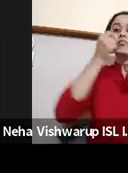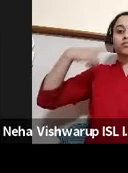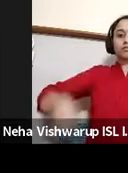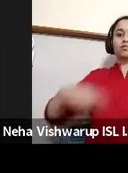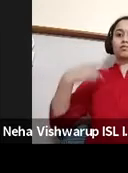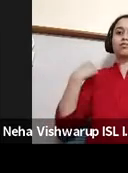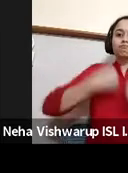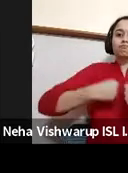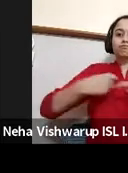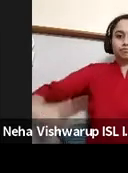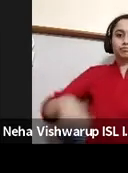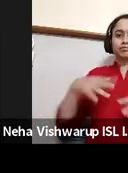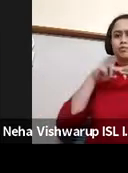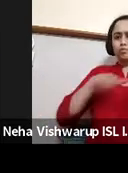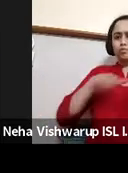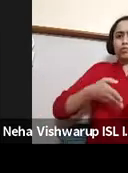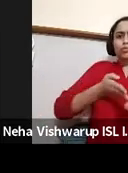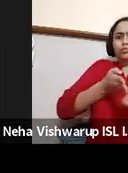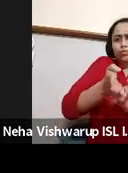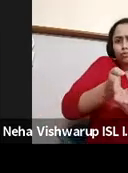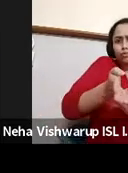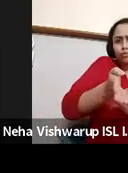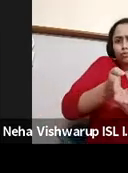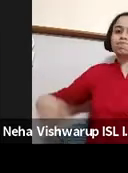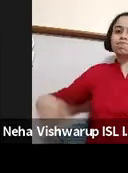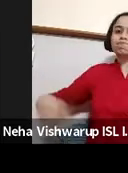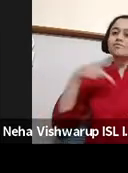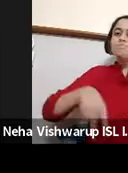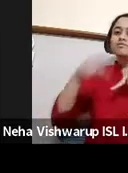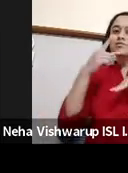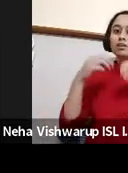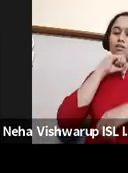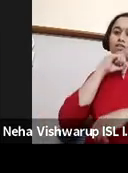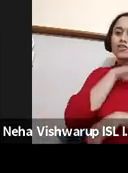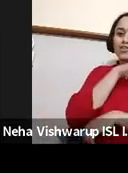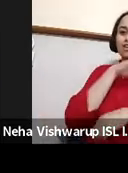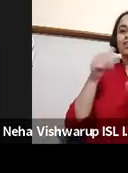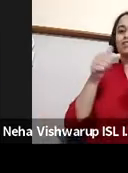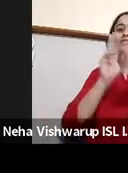flared trousers and his hands on his hips knows he resembles a young amitabh bachchan in fact on